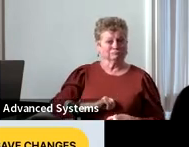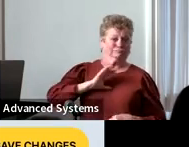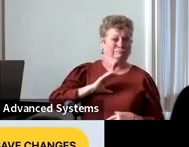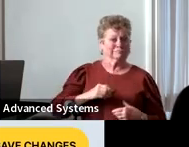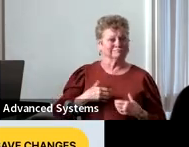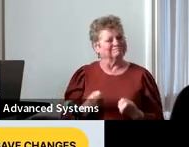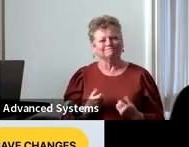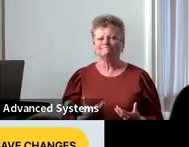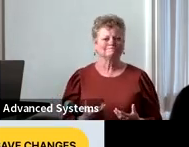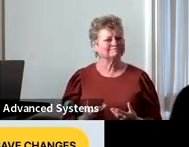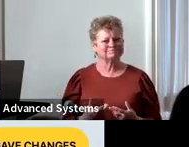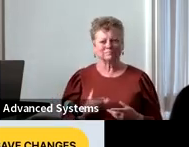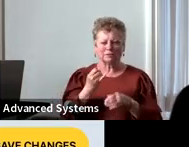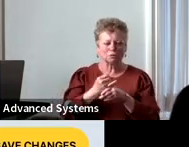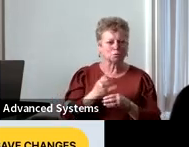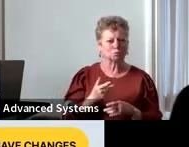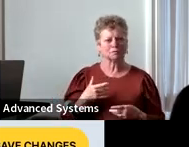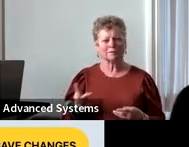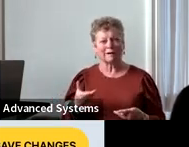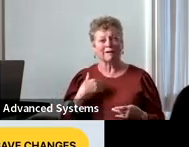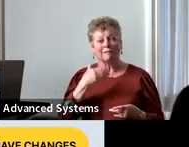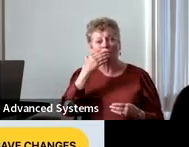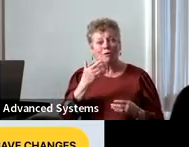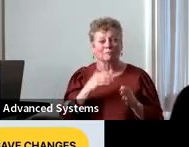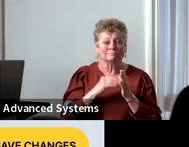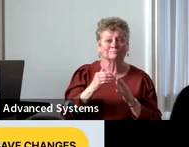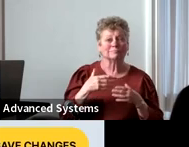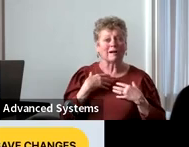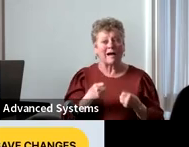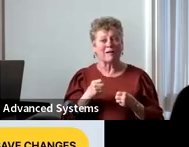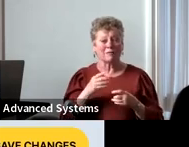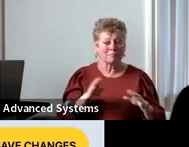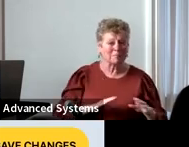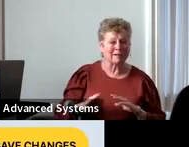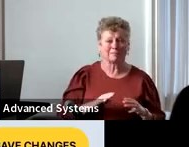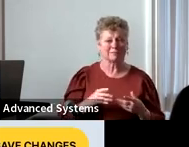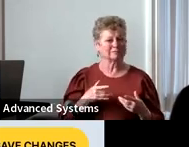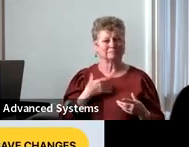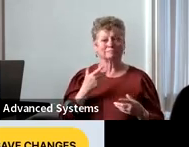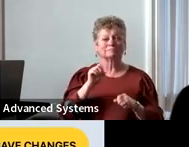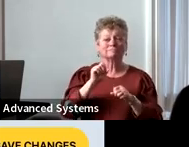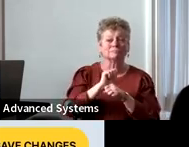infrequent, healthy lifestyle behaviours, low perception of job promotion prospects,